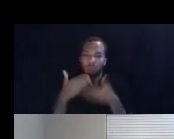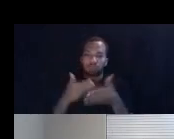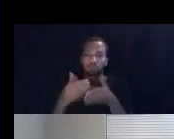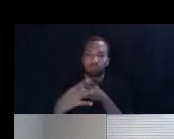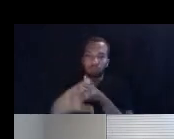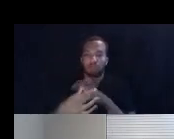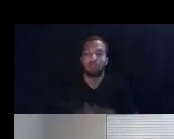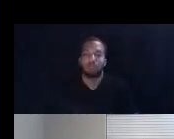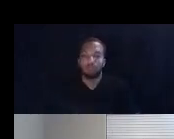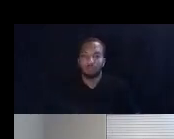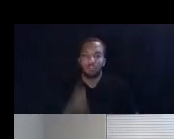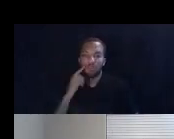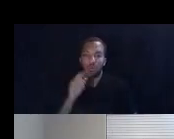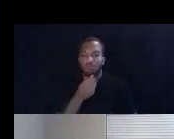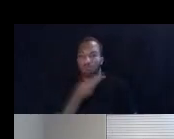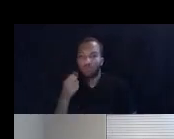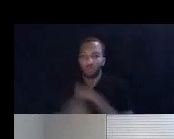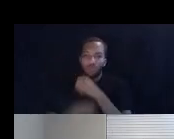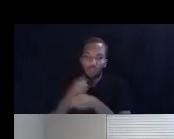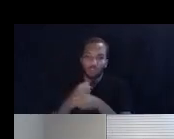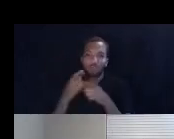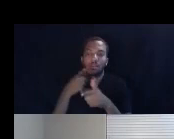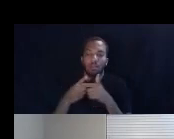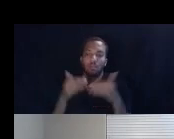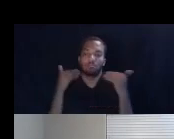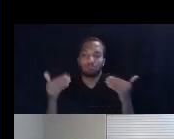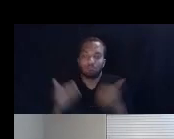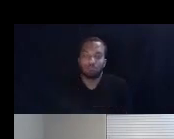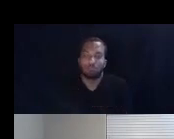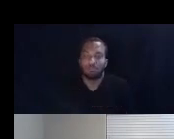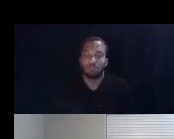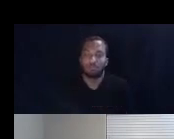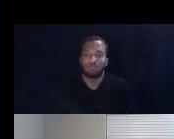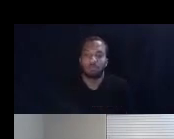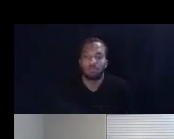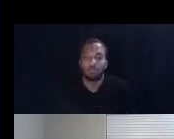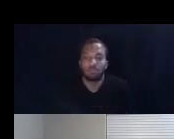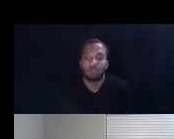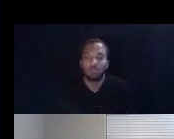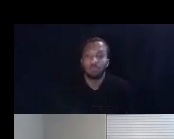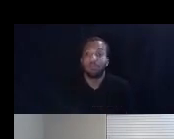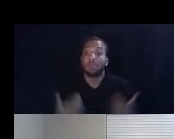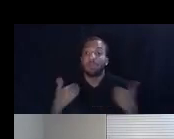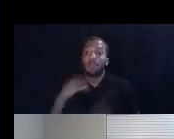over the several year period and then implement those plans. And then we have CHIP committees that are more in line